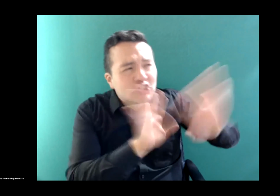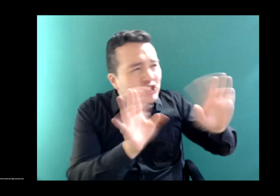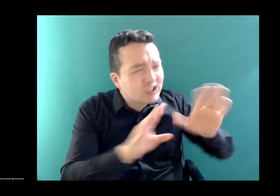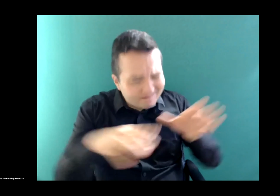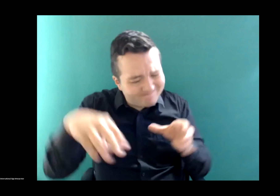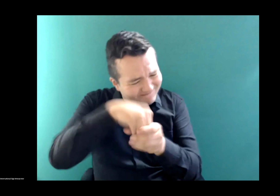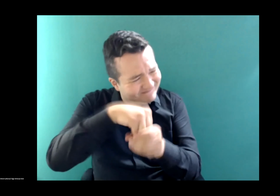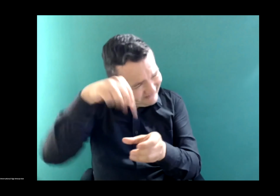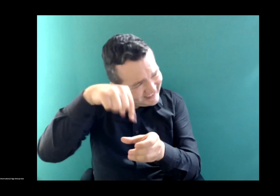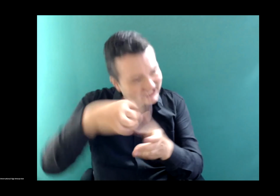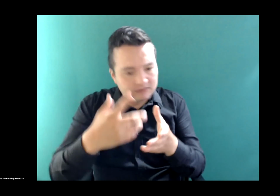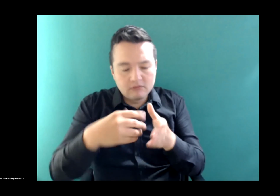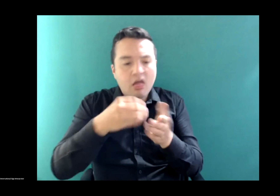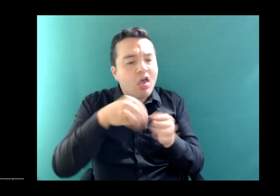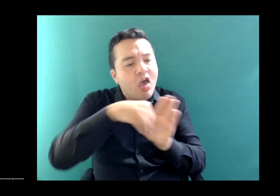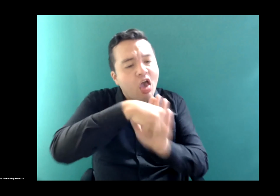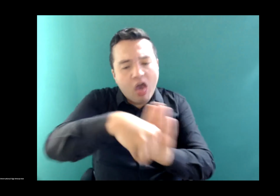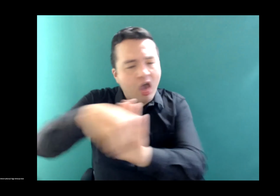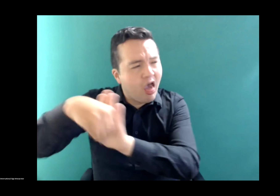Like 2-3 days ago, we had our Supreme Court saying that the government could not do that.